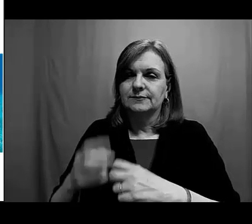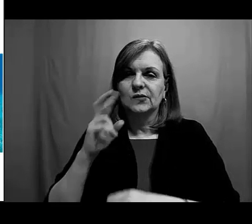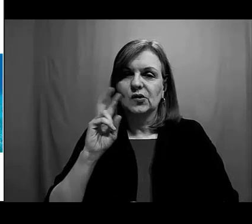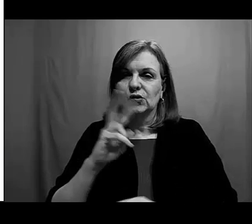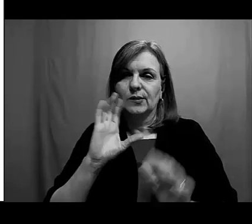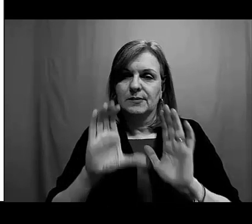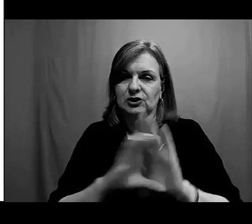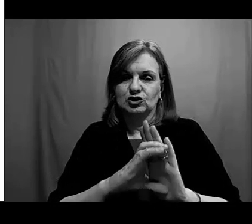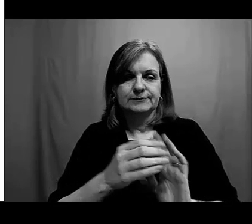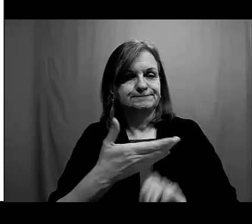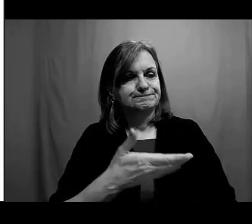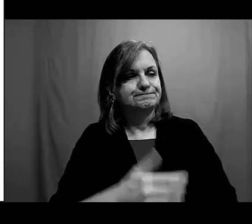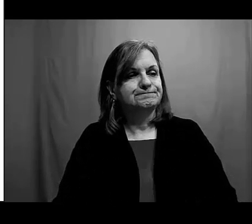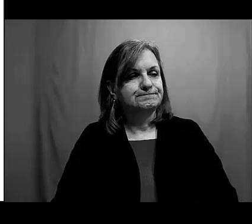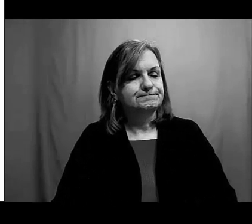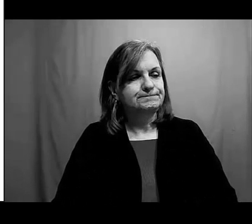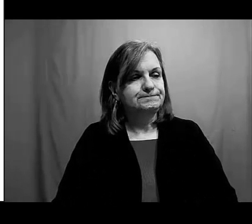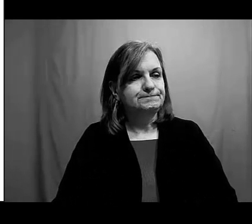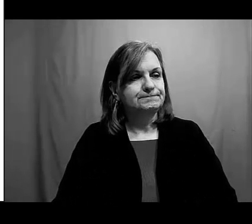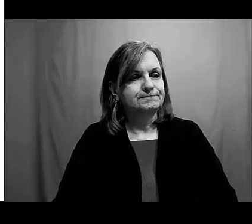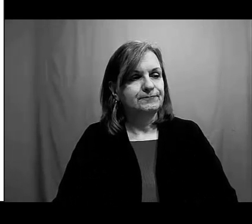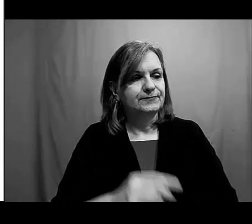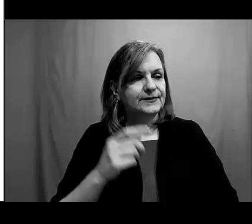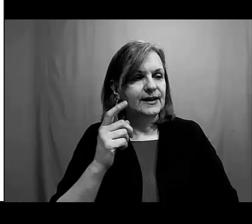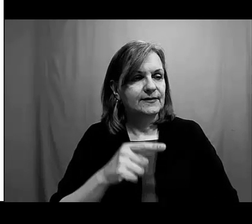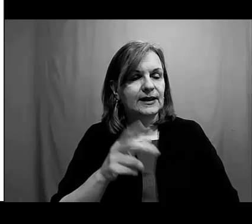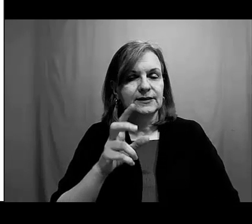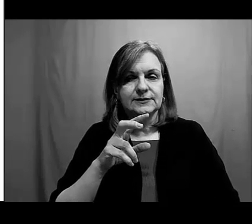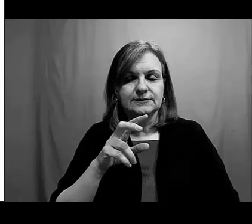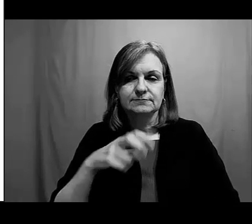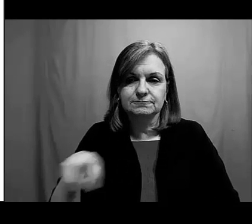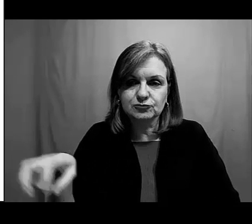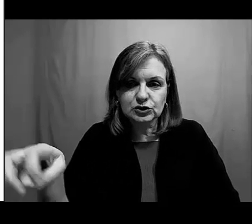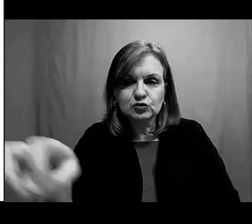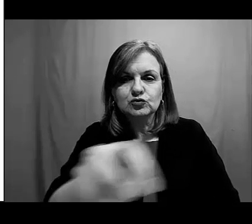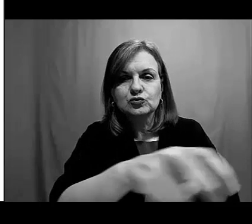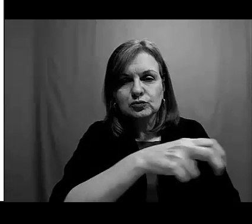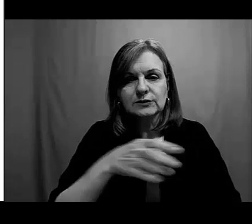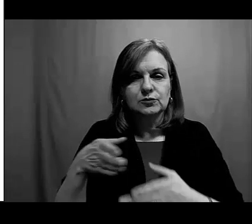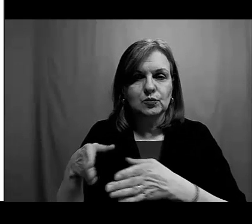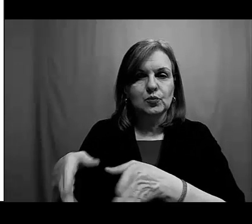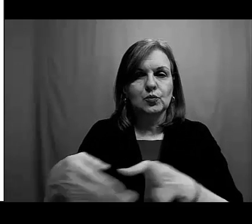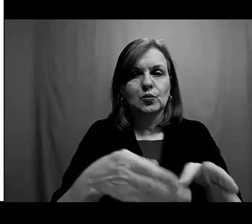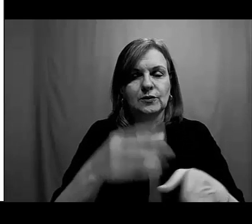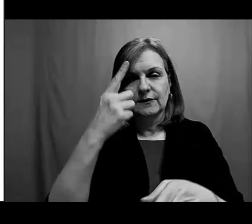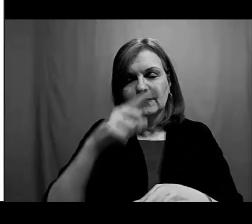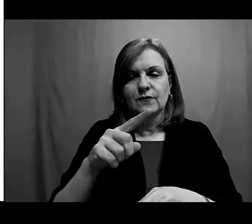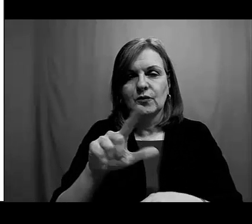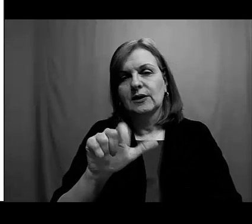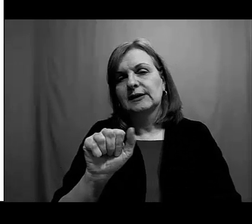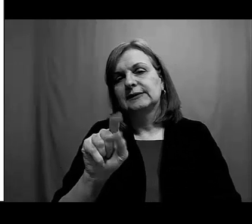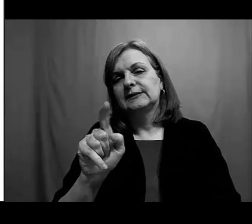let's look at this -- so this is the Pacific migration route for leatherback sea turtles They tagged particular